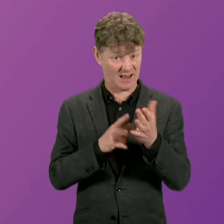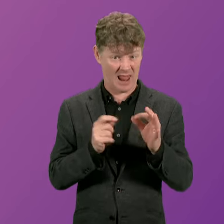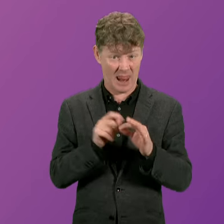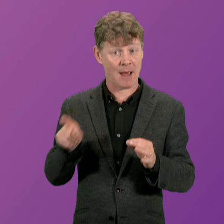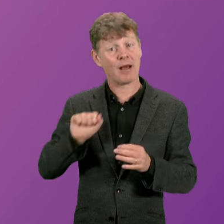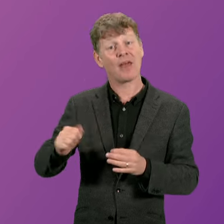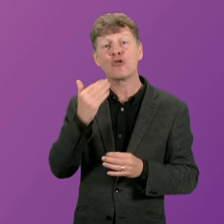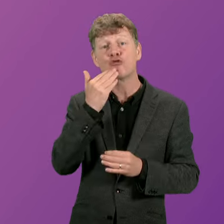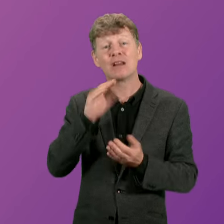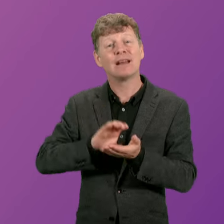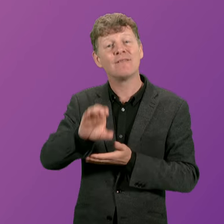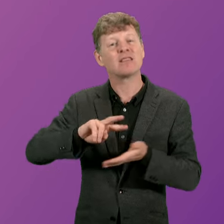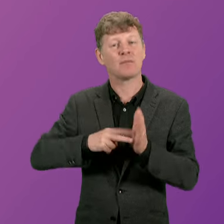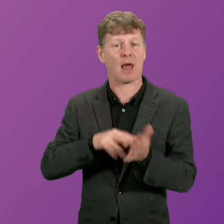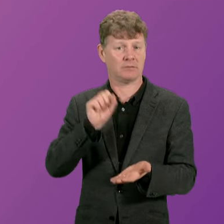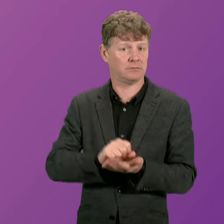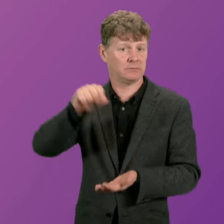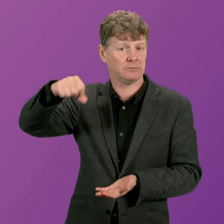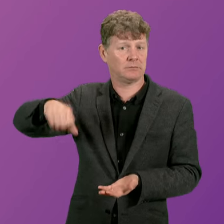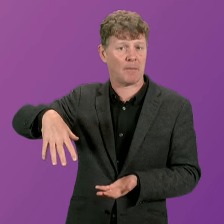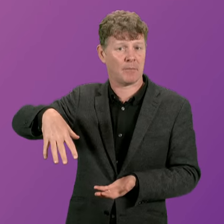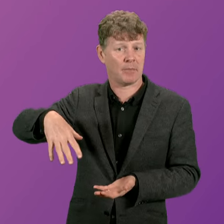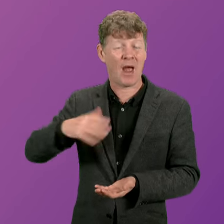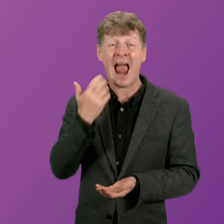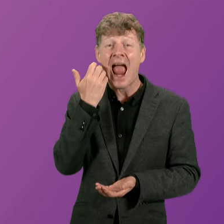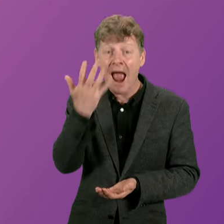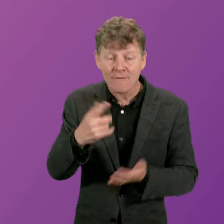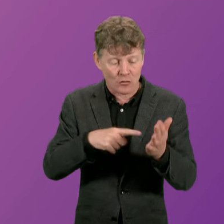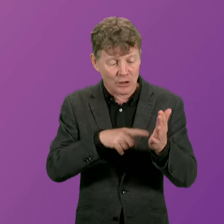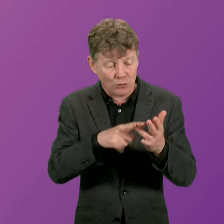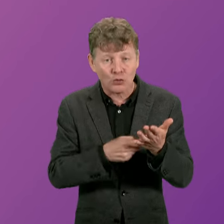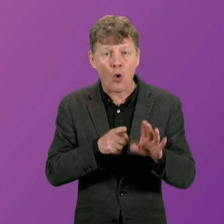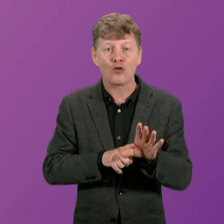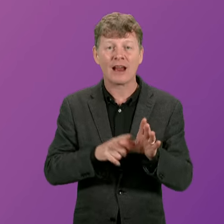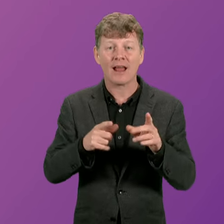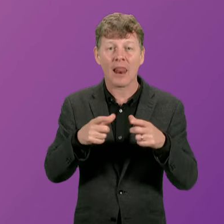plans and pledging to keep every Tory oil and gas licence in place, and the Scottish National Party